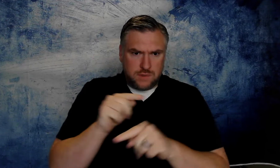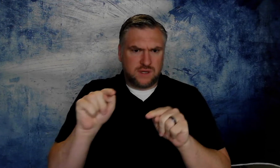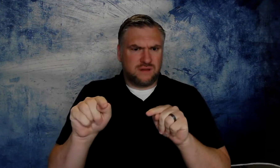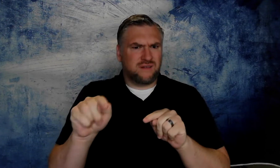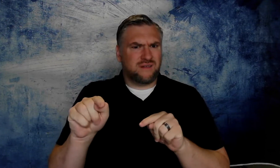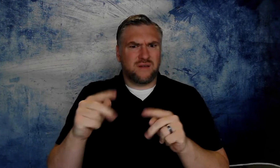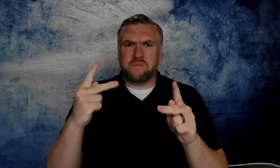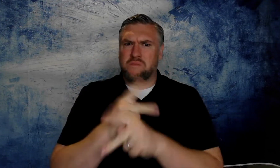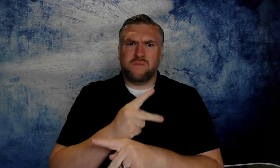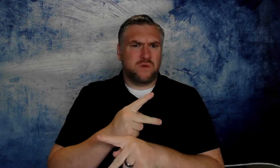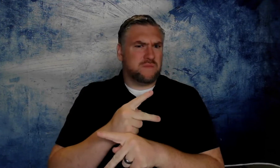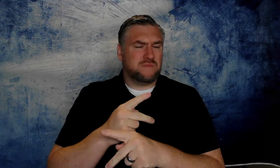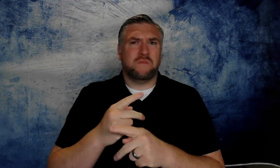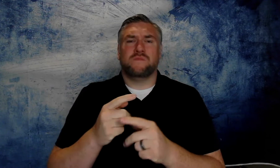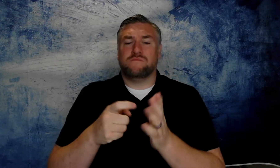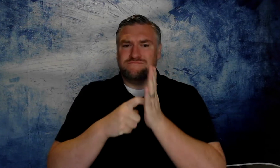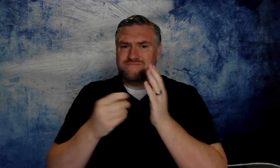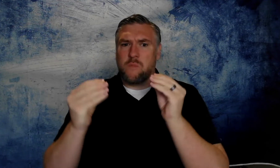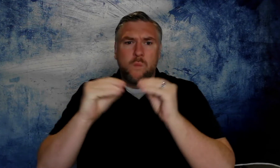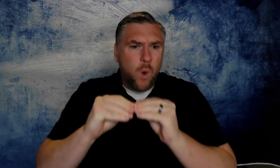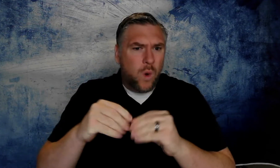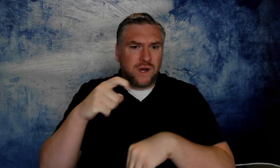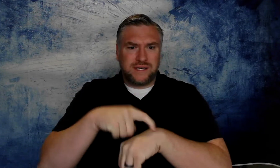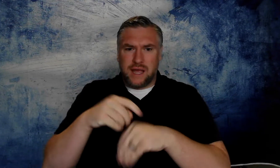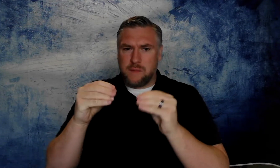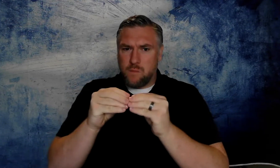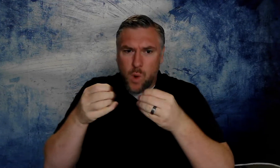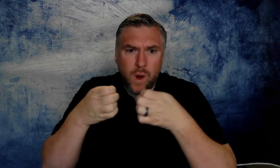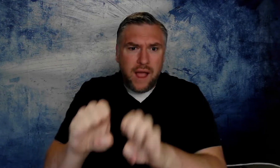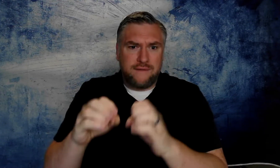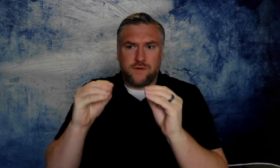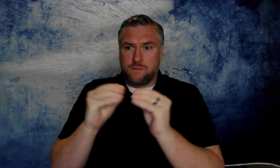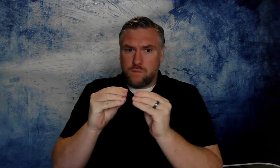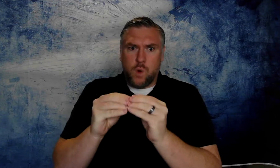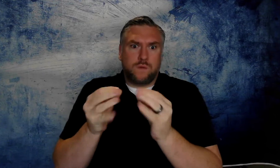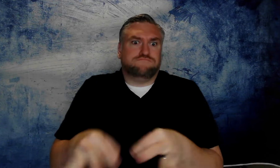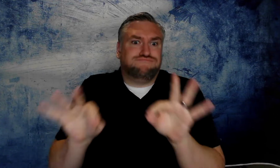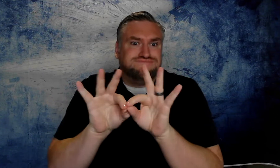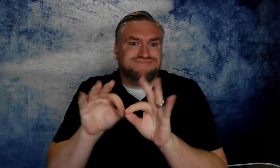and the whole foundations for multiplication that requires so much more time, so much more effort,